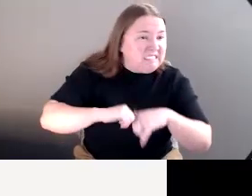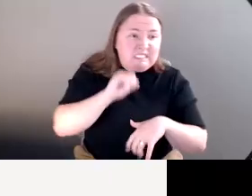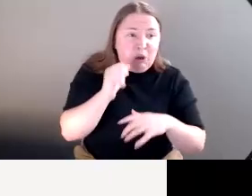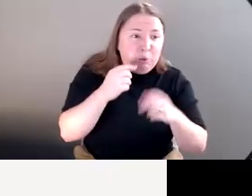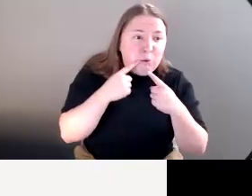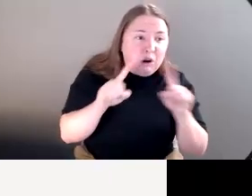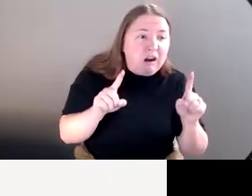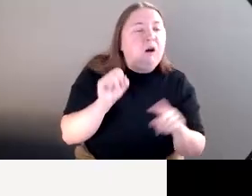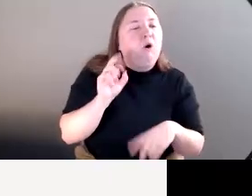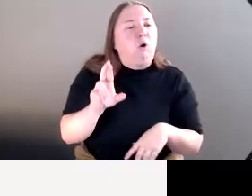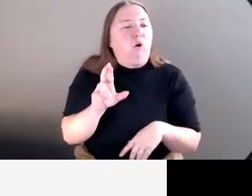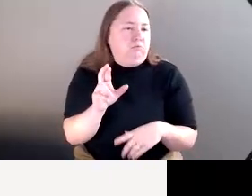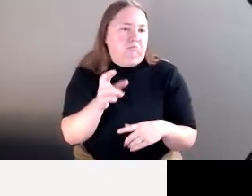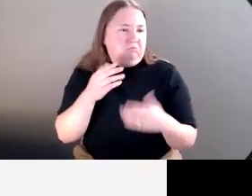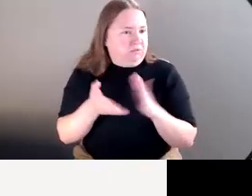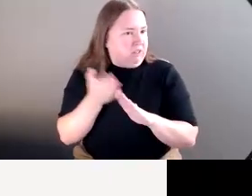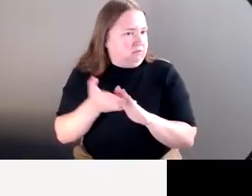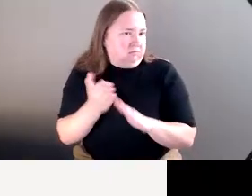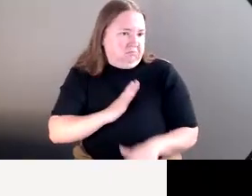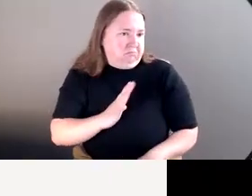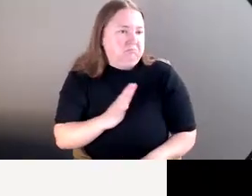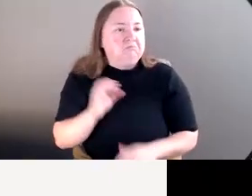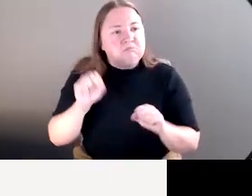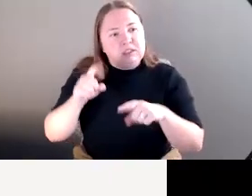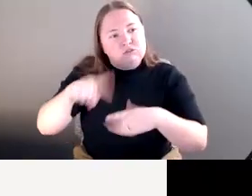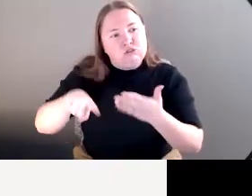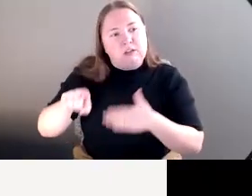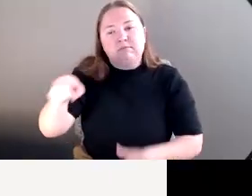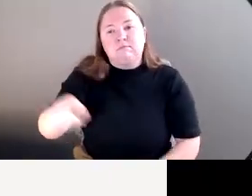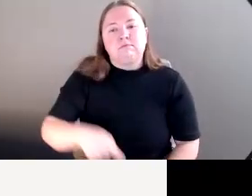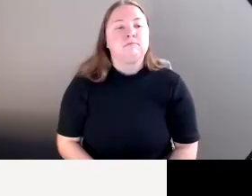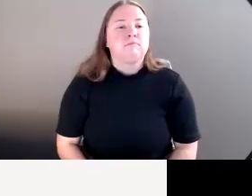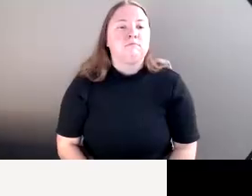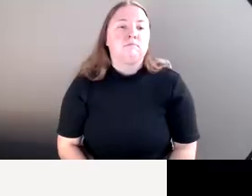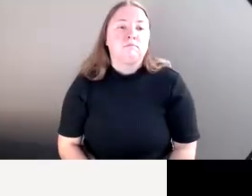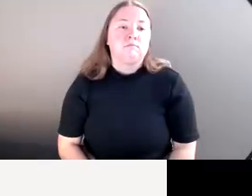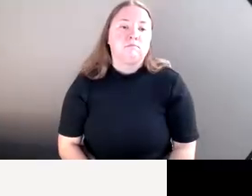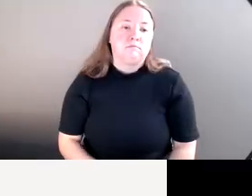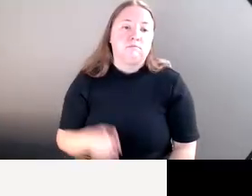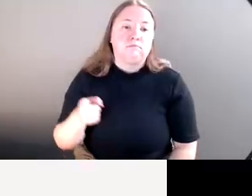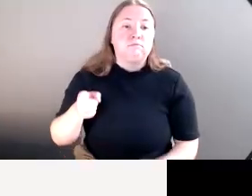This is a good place to also come and check, like. Oh, yeah.